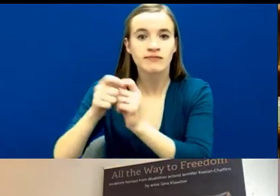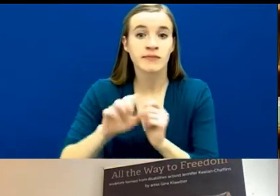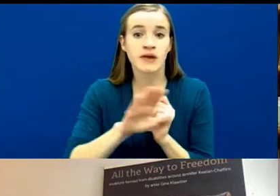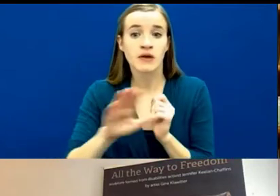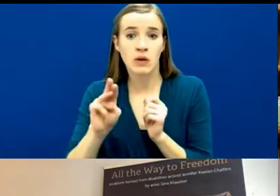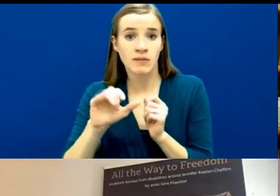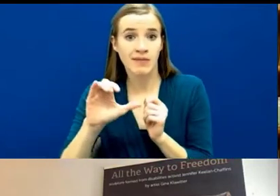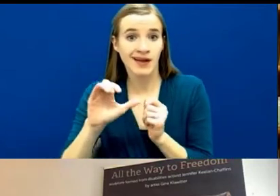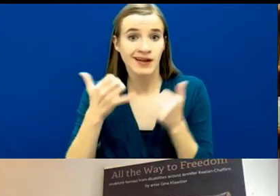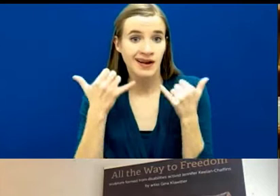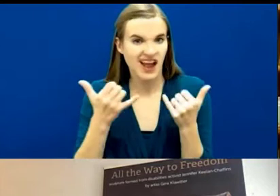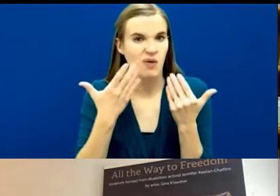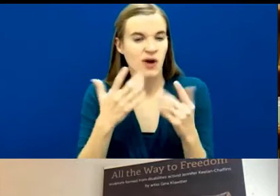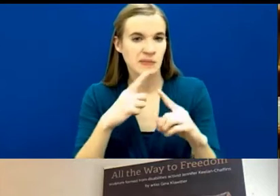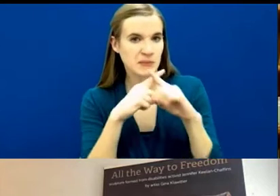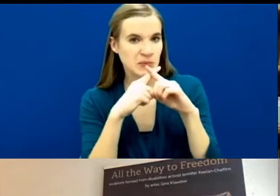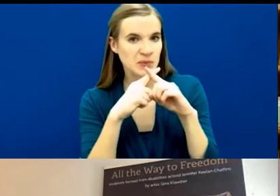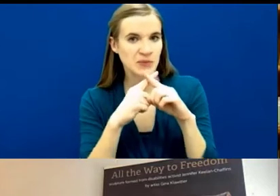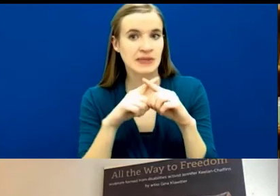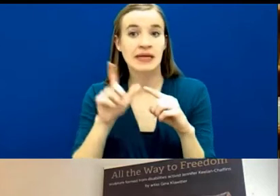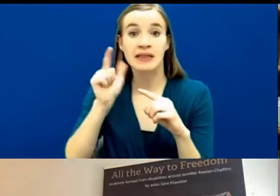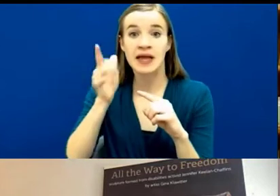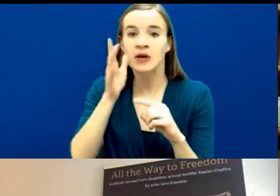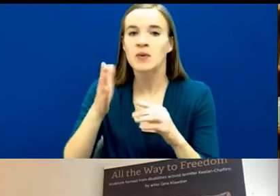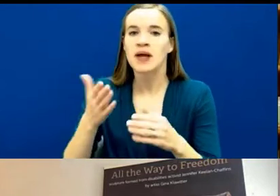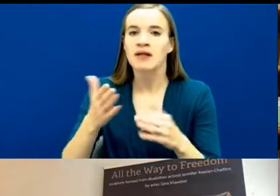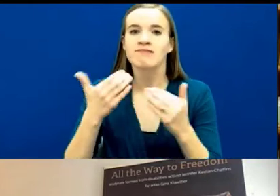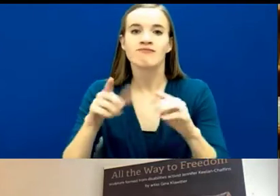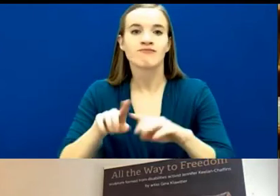want to welcome Kaylena, she's here with us today from the Disability Action